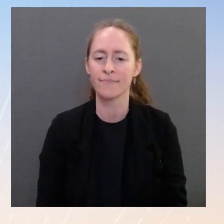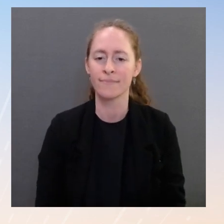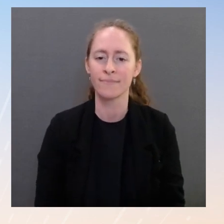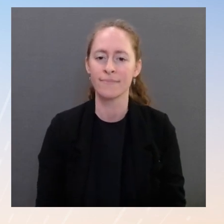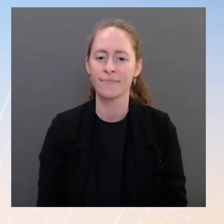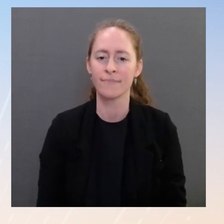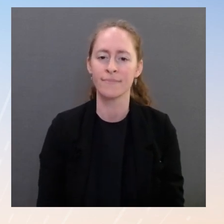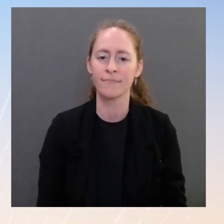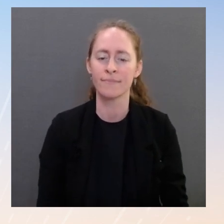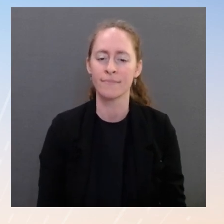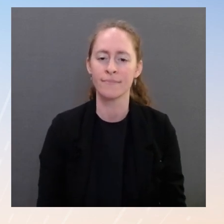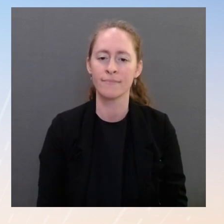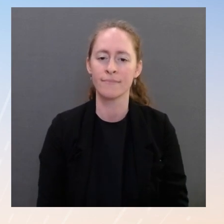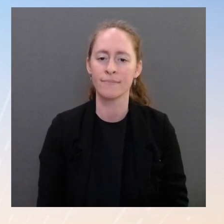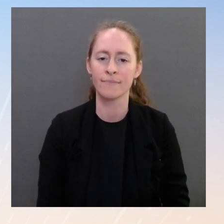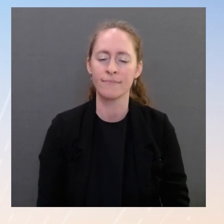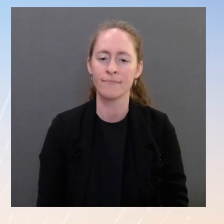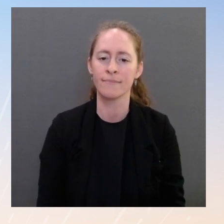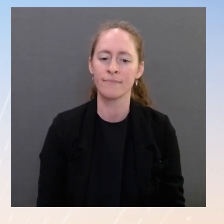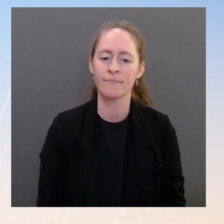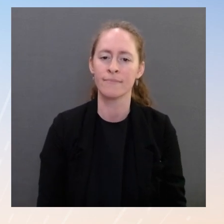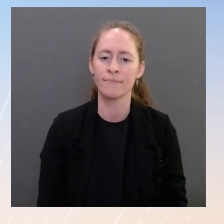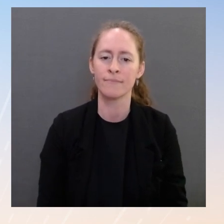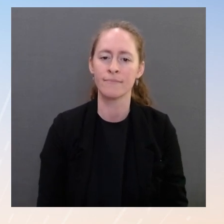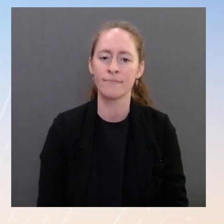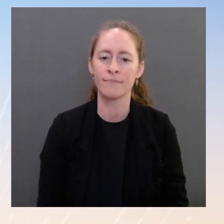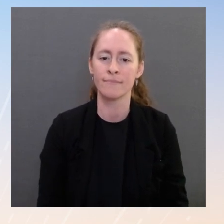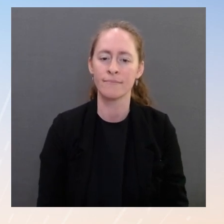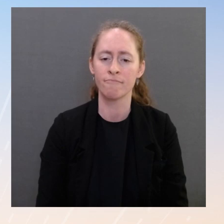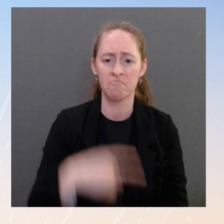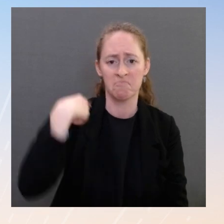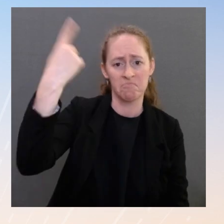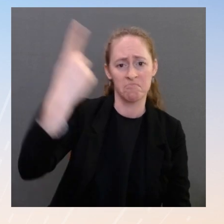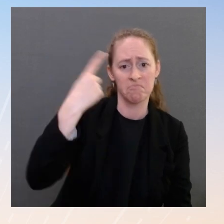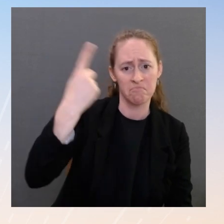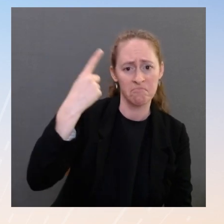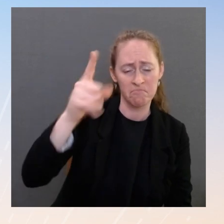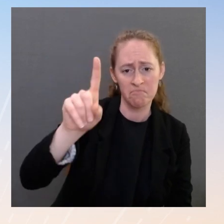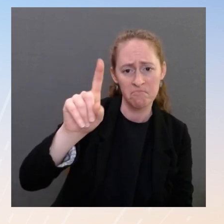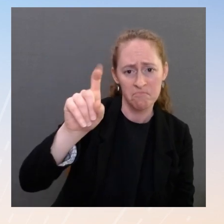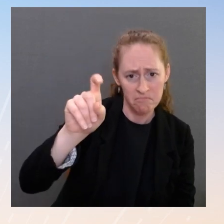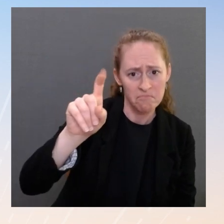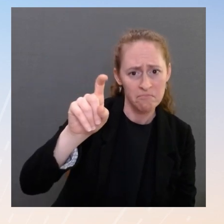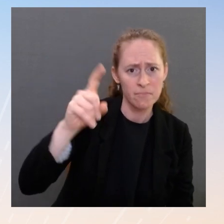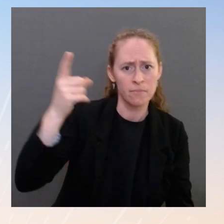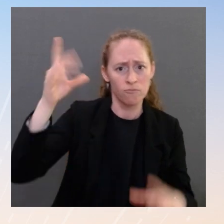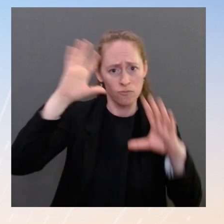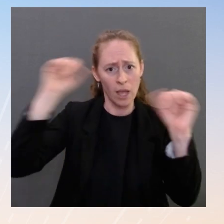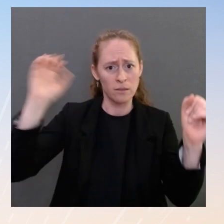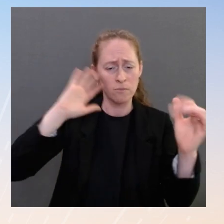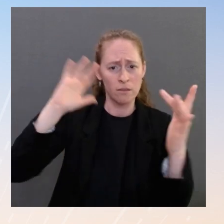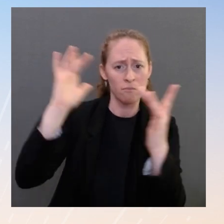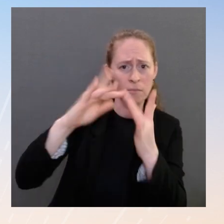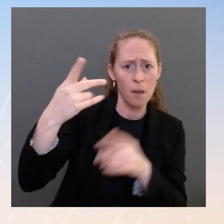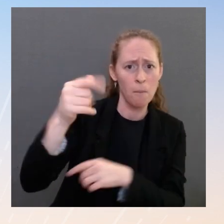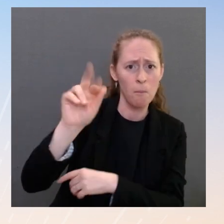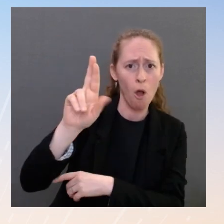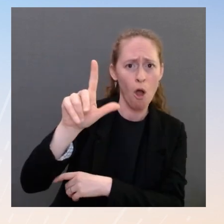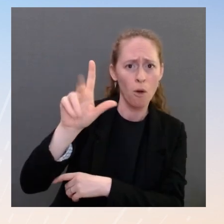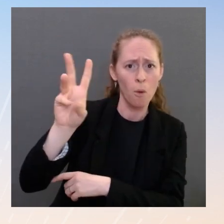or does he plan to reach out to Paul Whelan's family, Brittney Griner's family, any of the other families who have loved ones detained in Russia? Ms. Psaki: We have, of course,